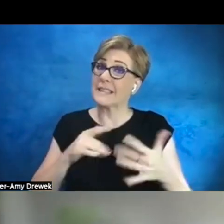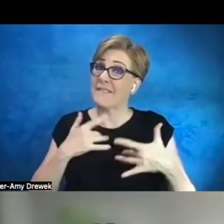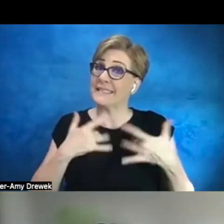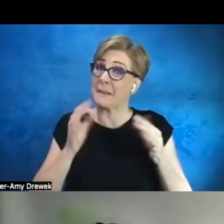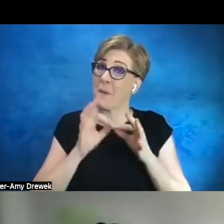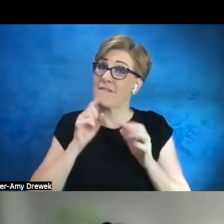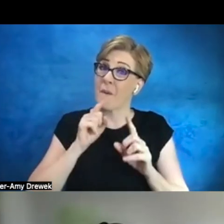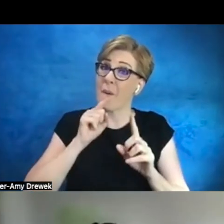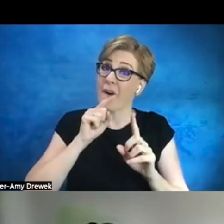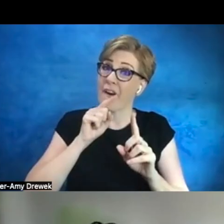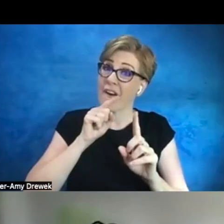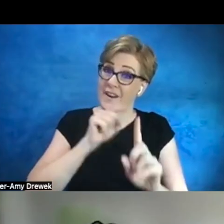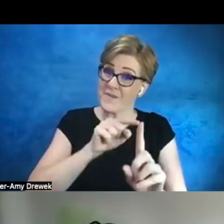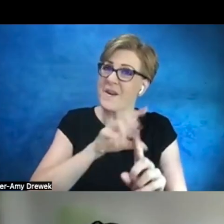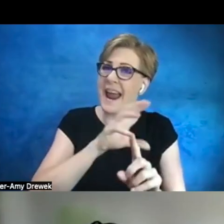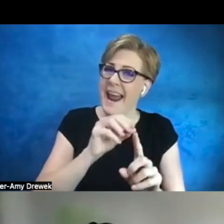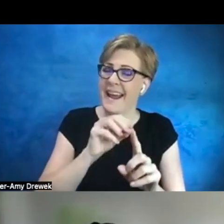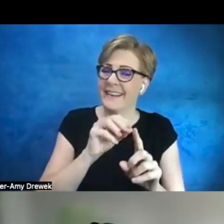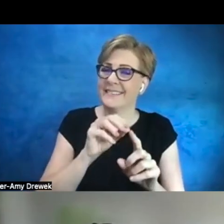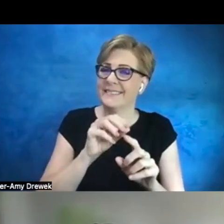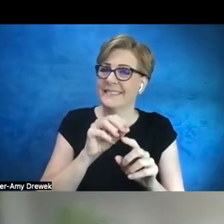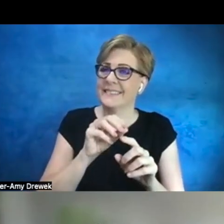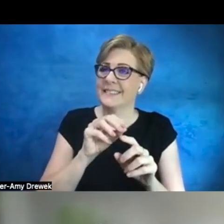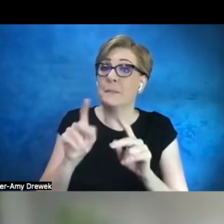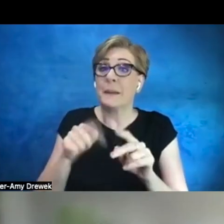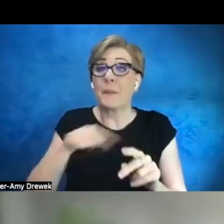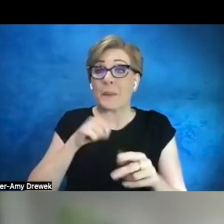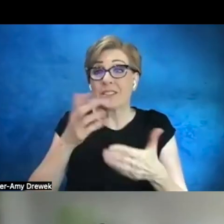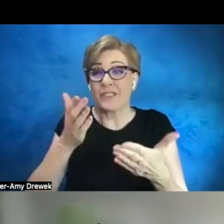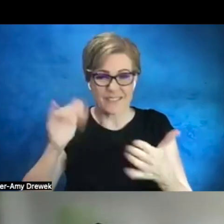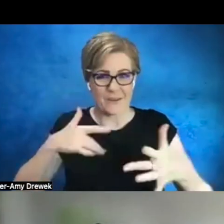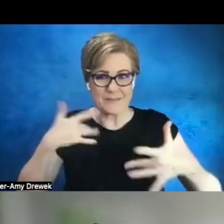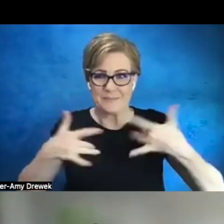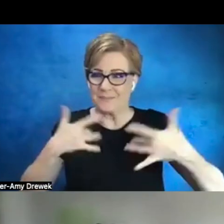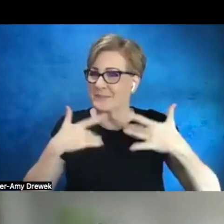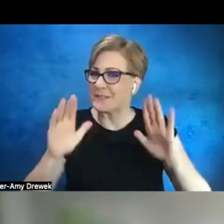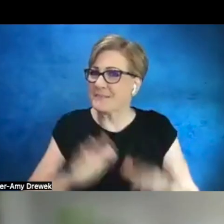are events in October, I think that always feels really exciting, so I'm really glad to hear that.